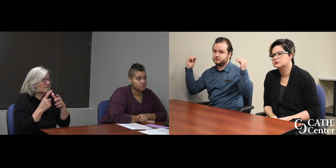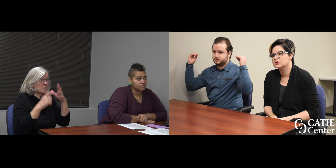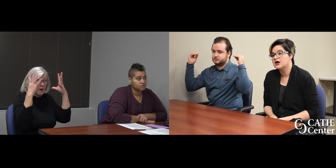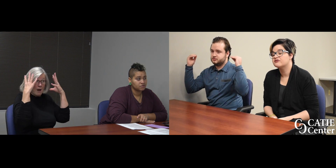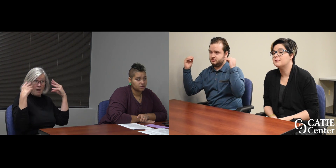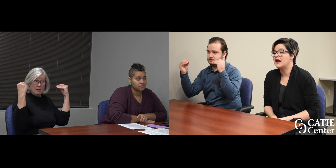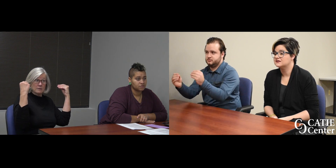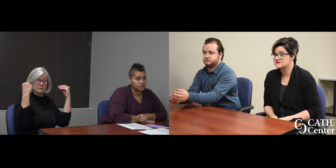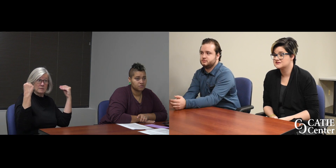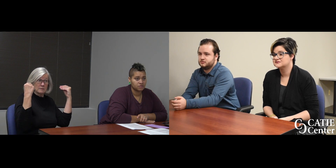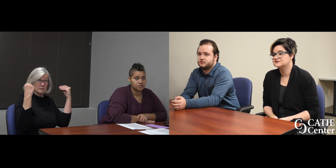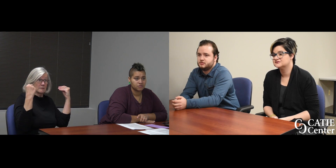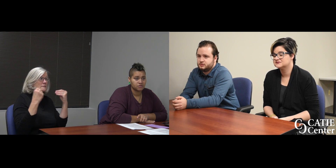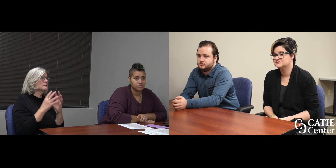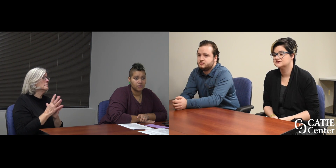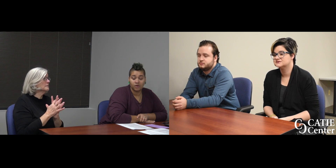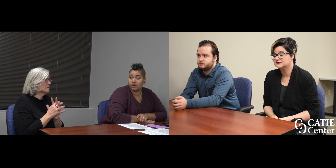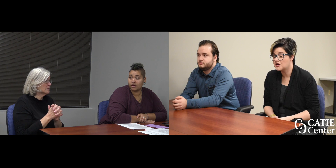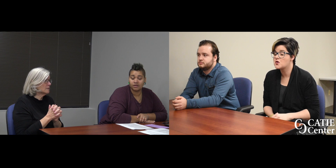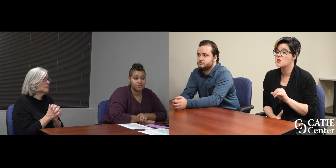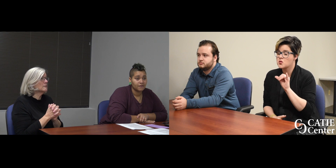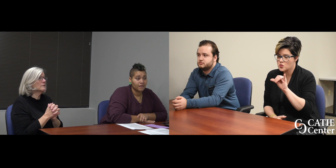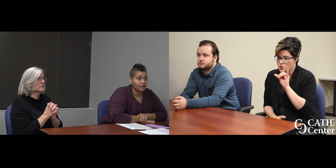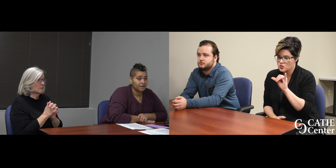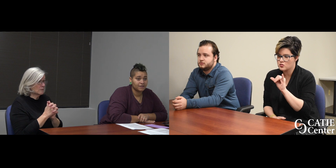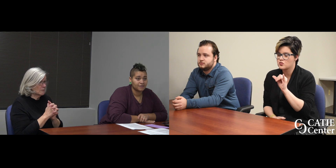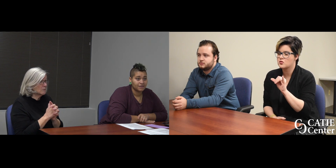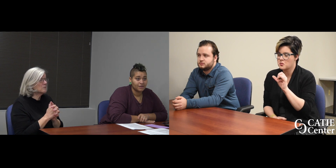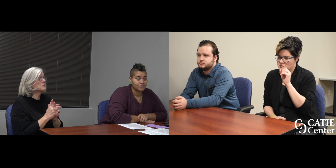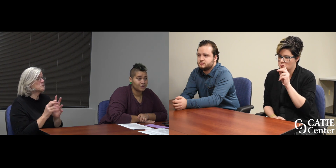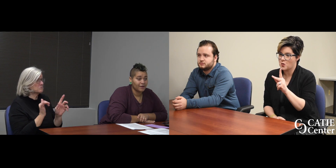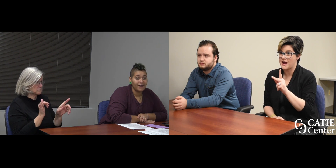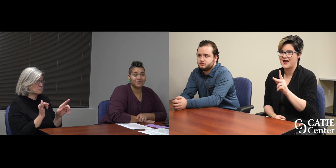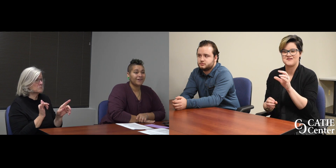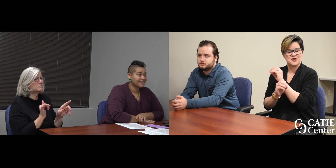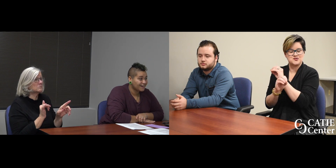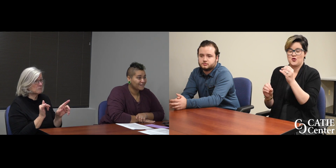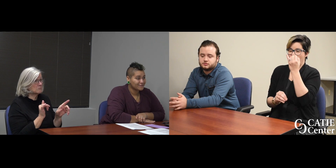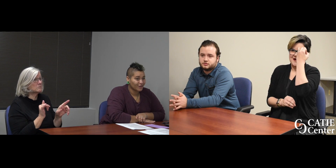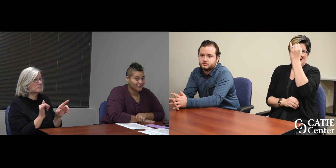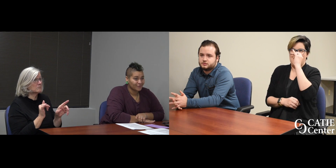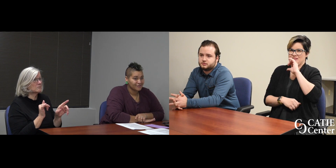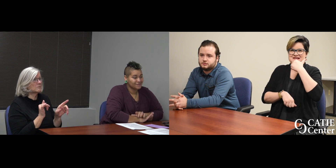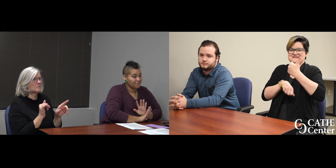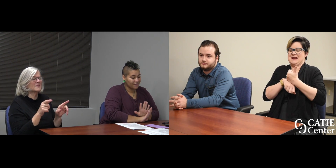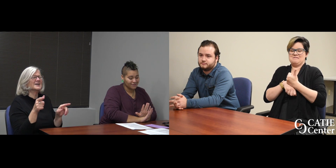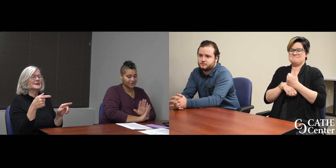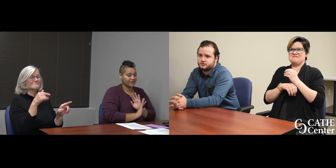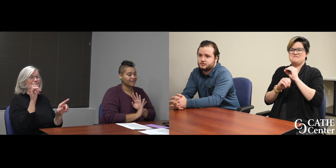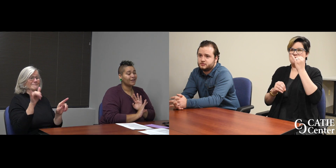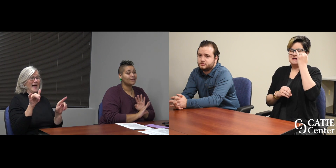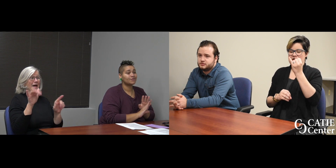I: From Holland. Okay. All right. I have no idea how their structure works, but that's great,